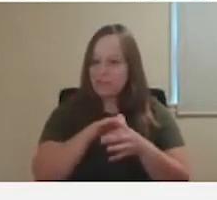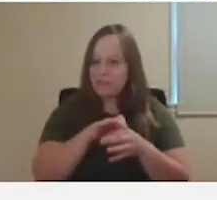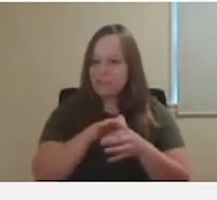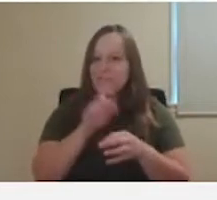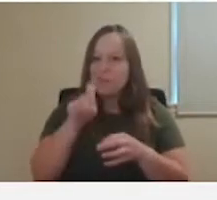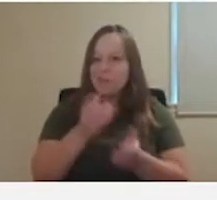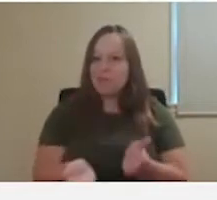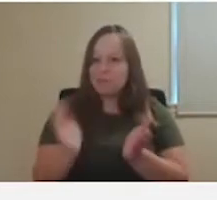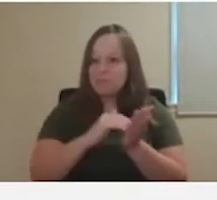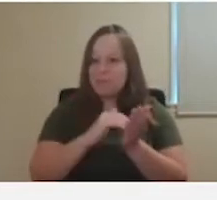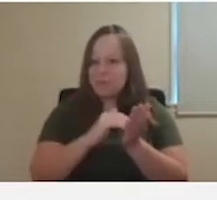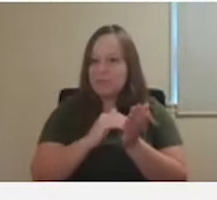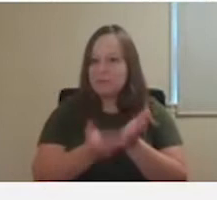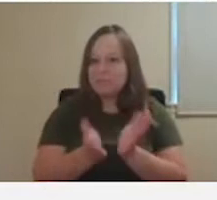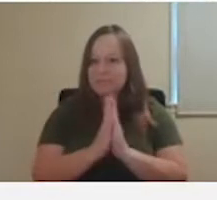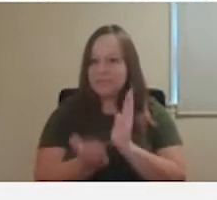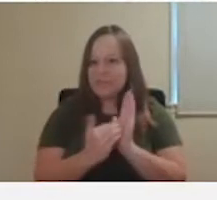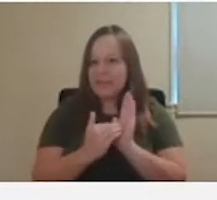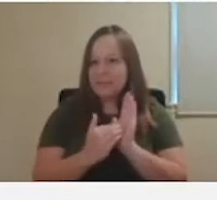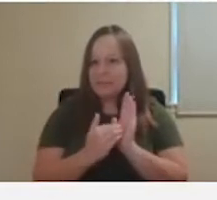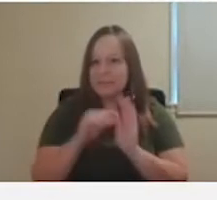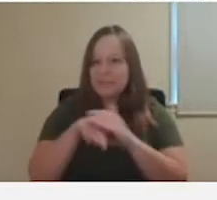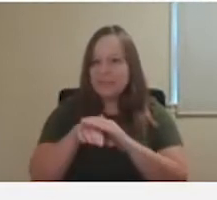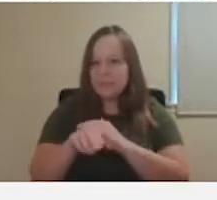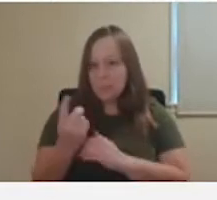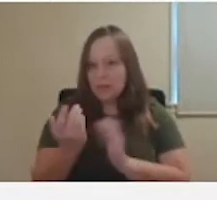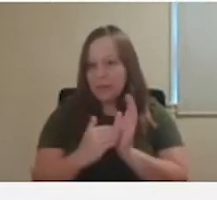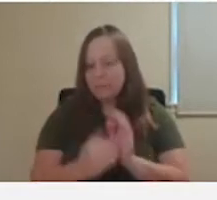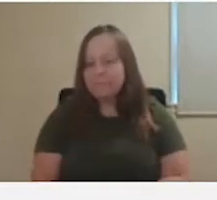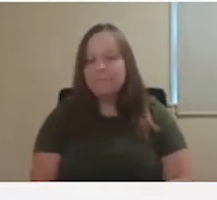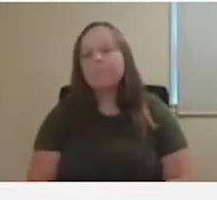you must re-request the accessible absentee ballot for November.